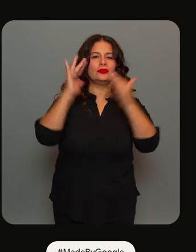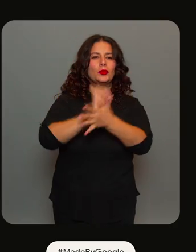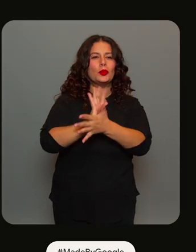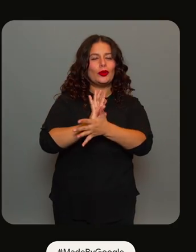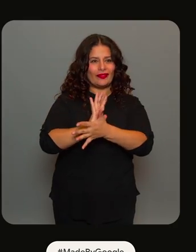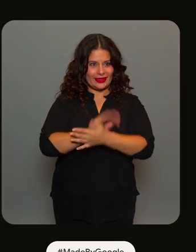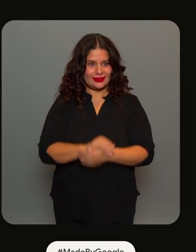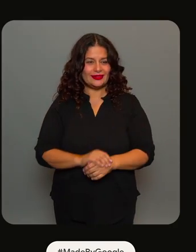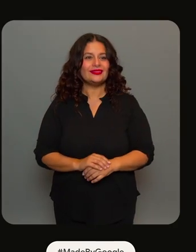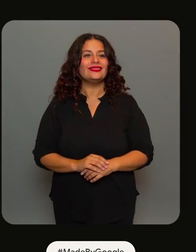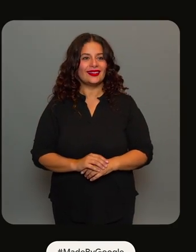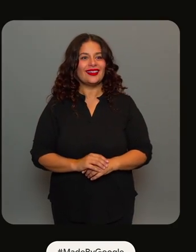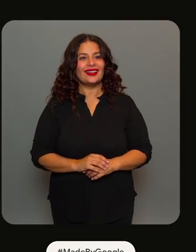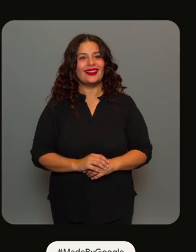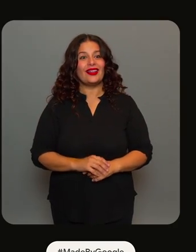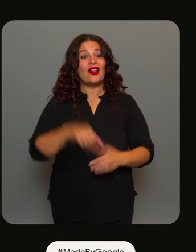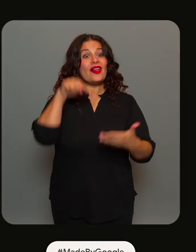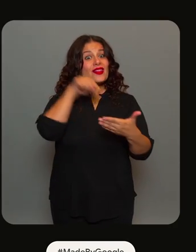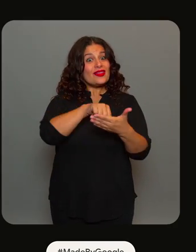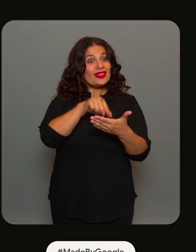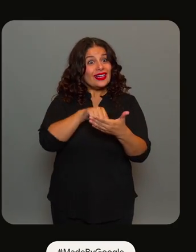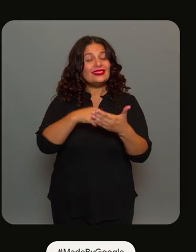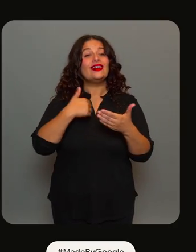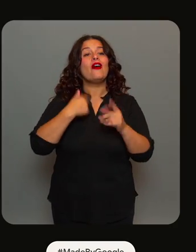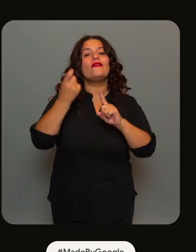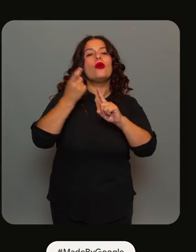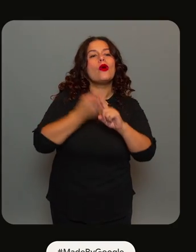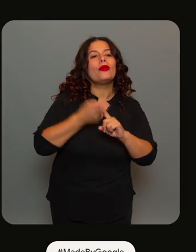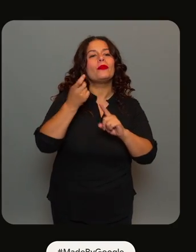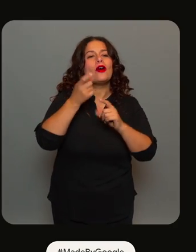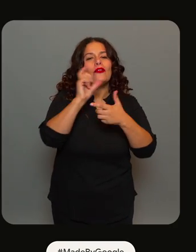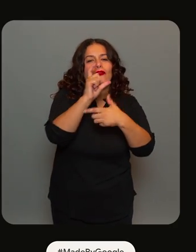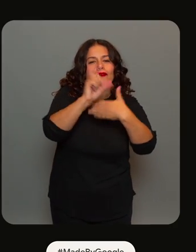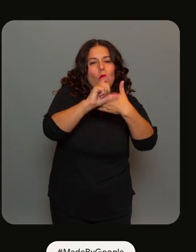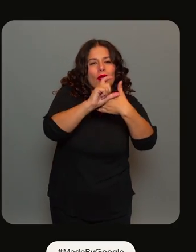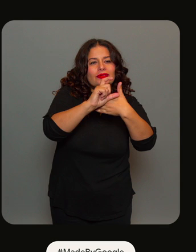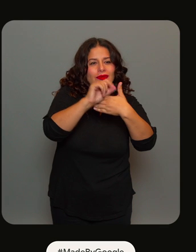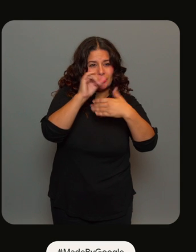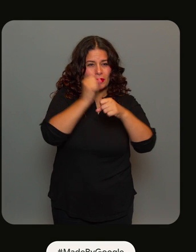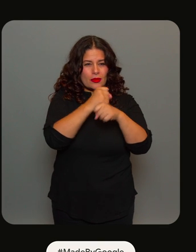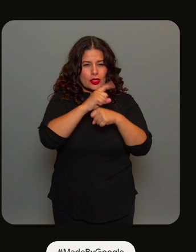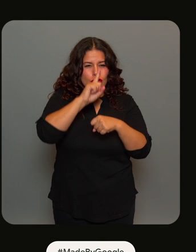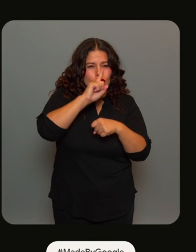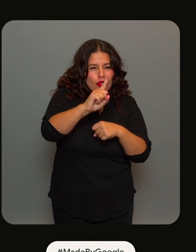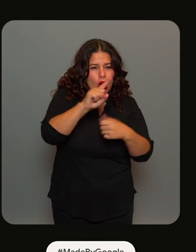The auto focus is better, too, so your subject stays in focus while on the move.